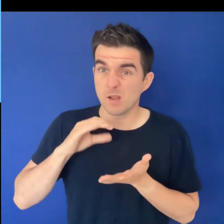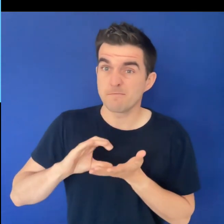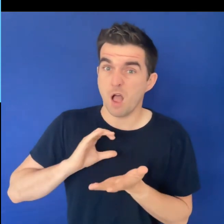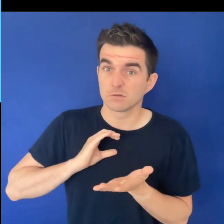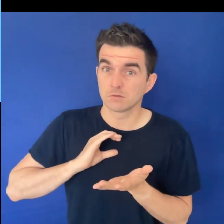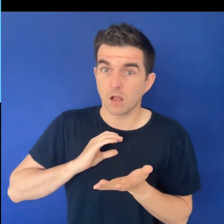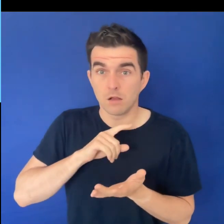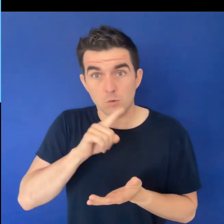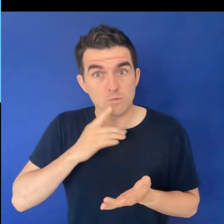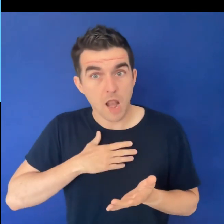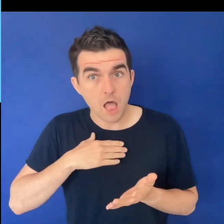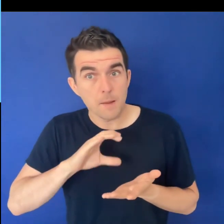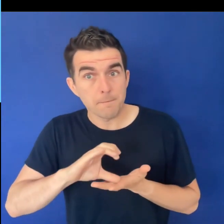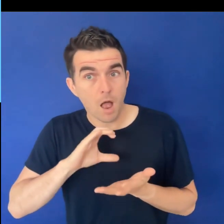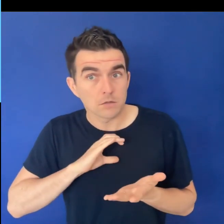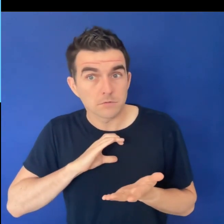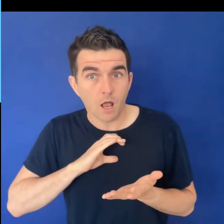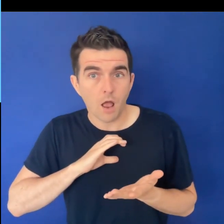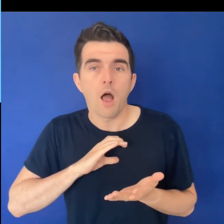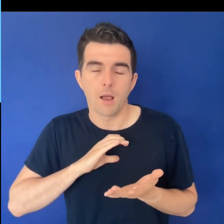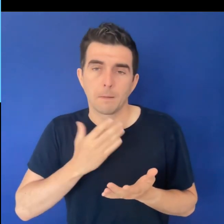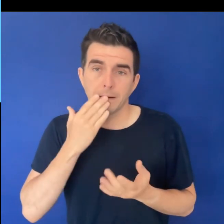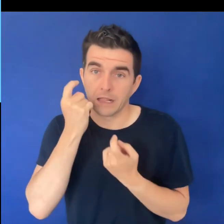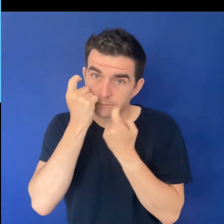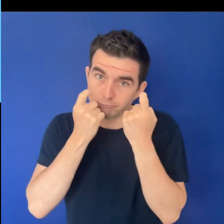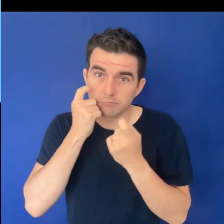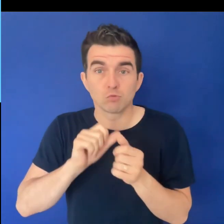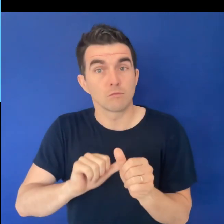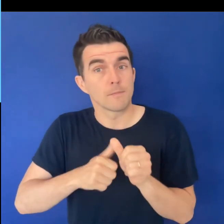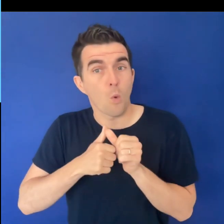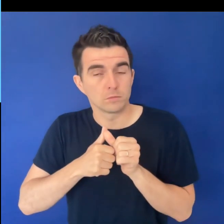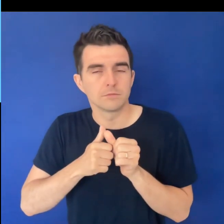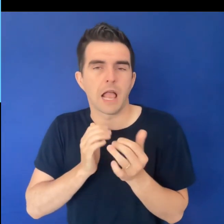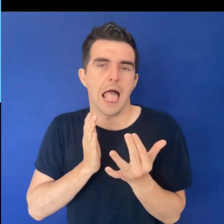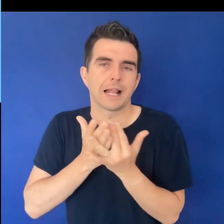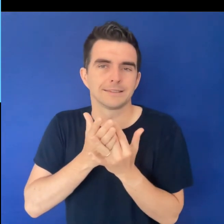so if you’d like to support the Access-Ability Summer Showcase, please consider supporting